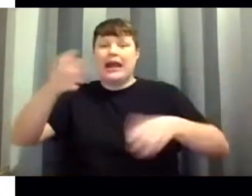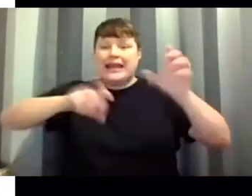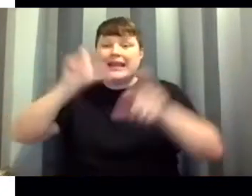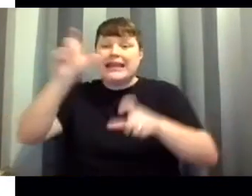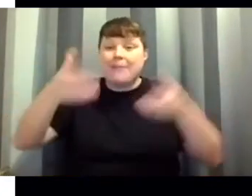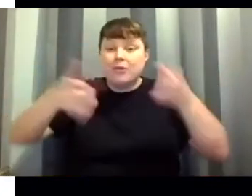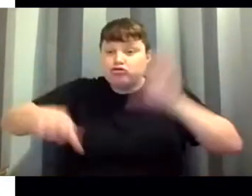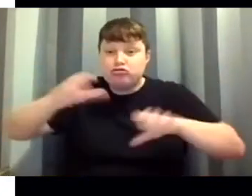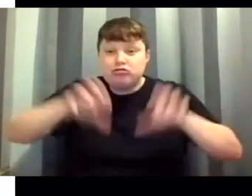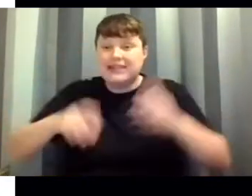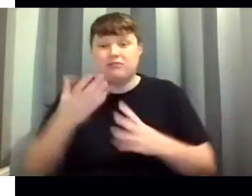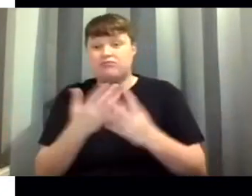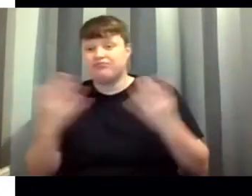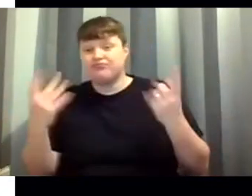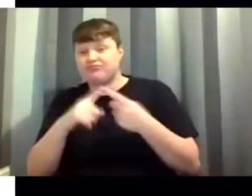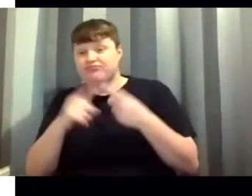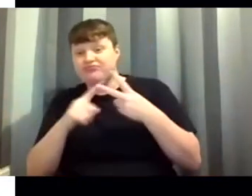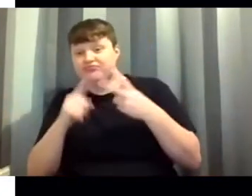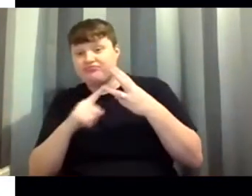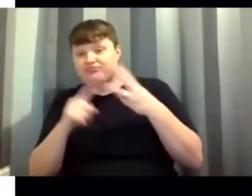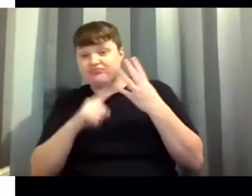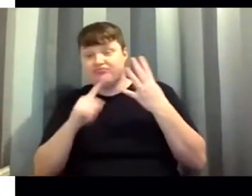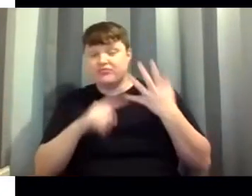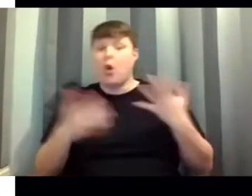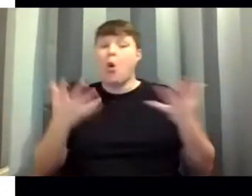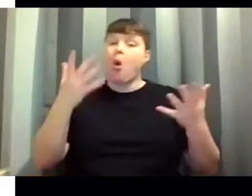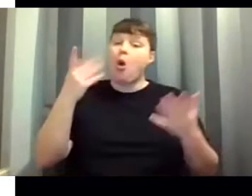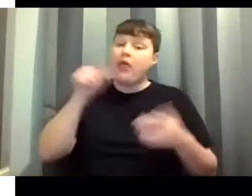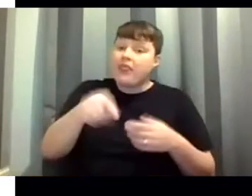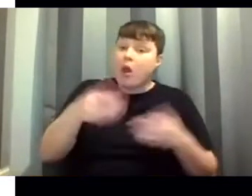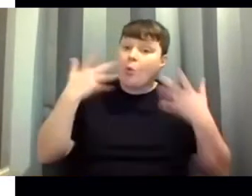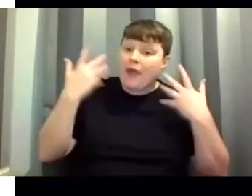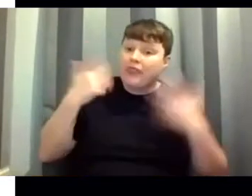But, weather and climate applications use that same basic model. It's developed